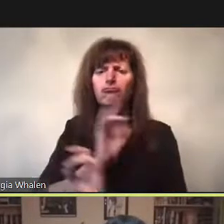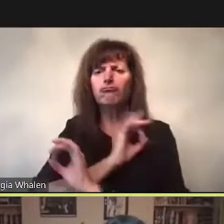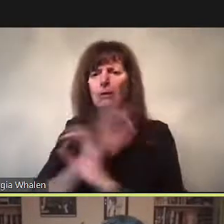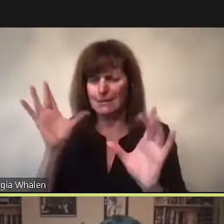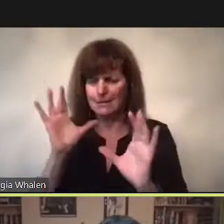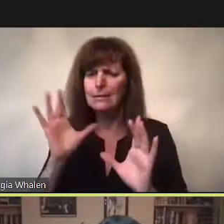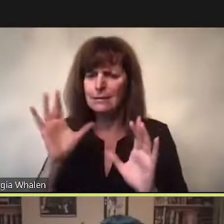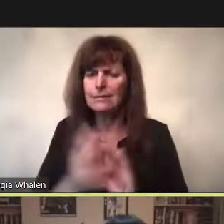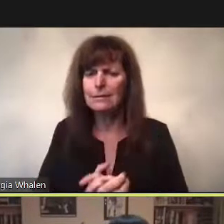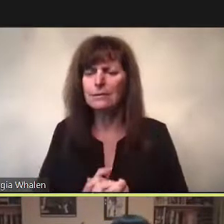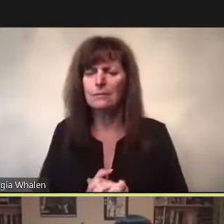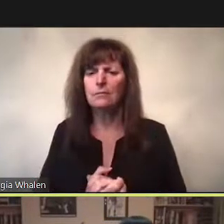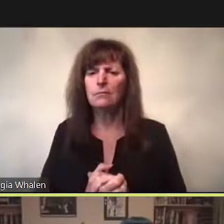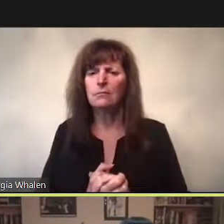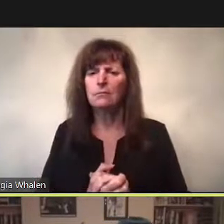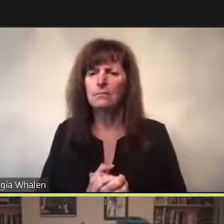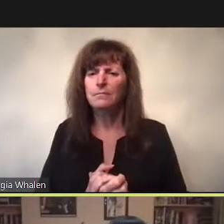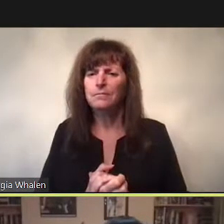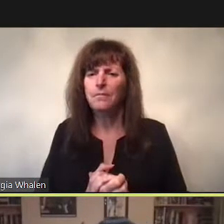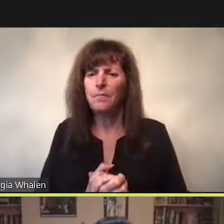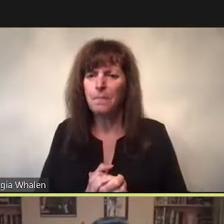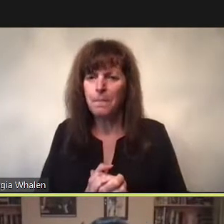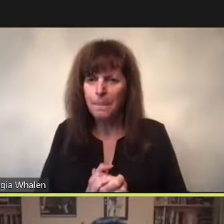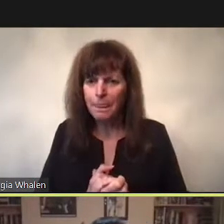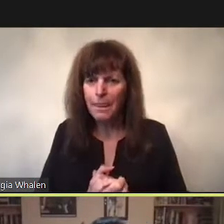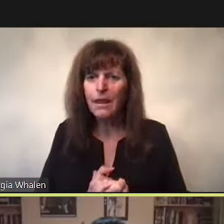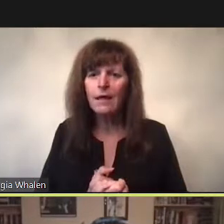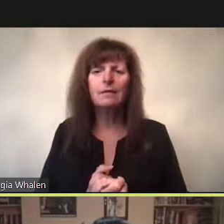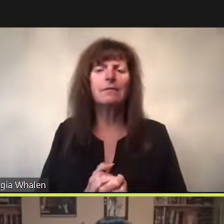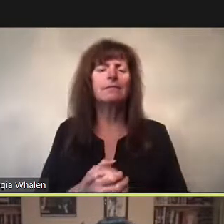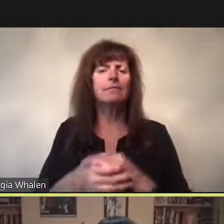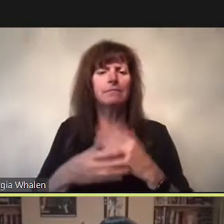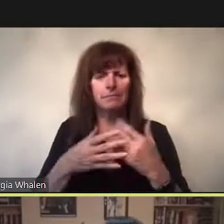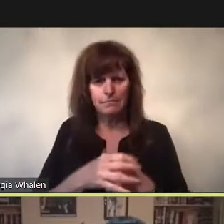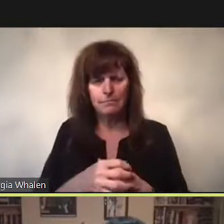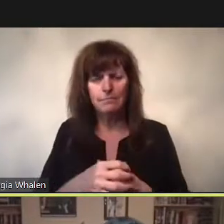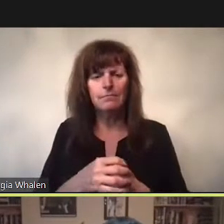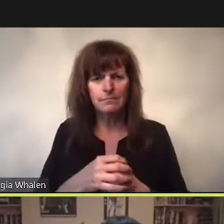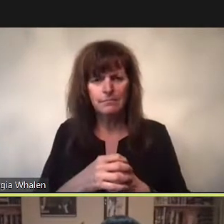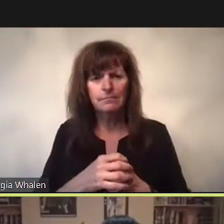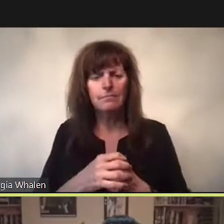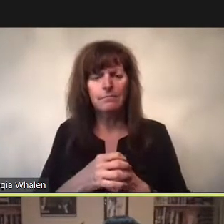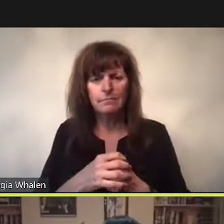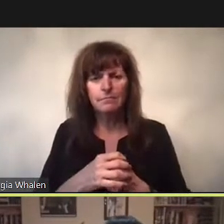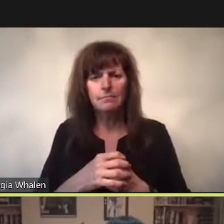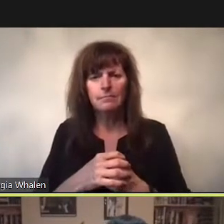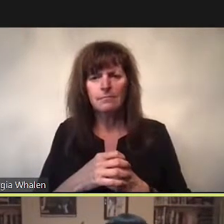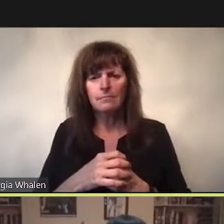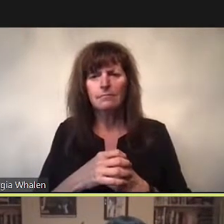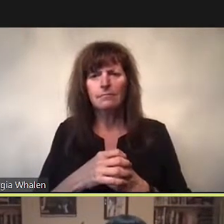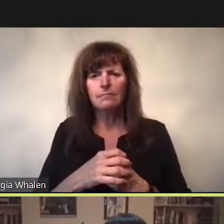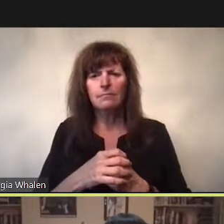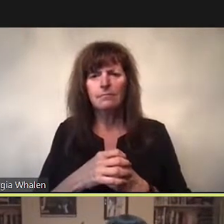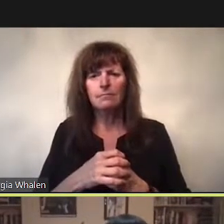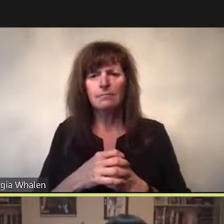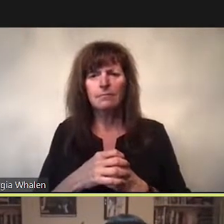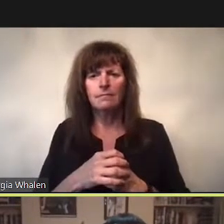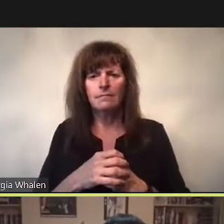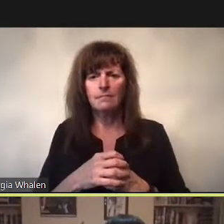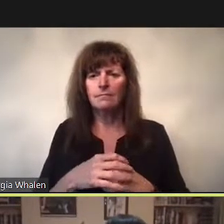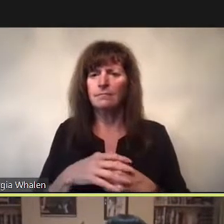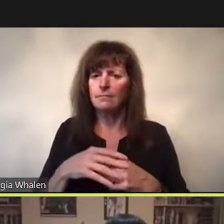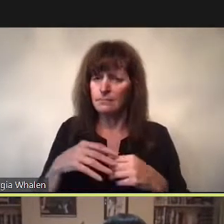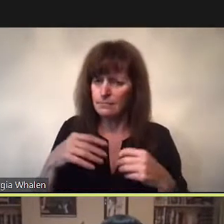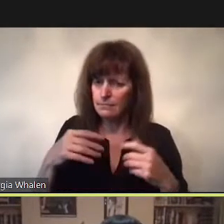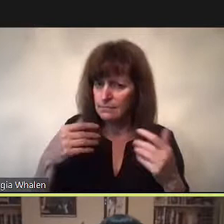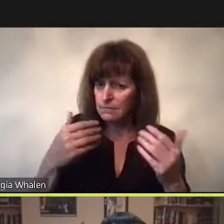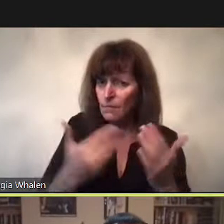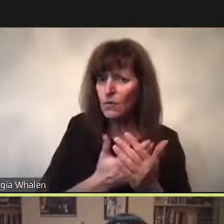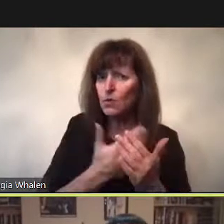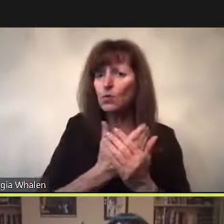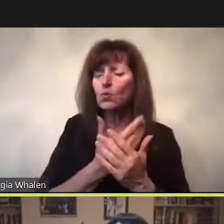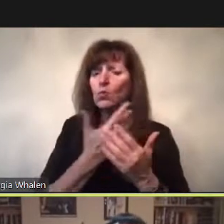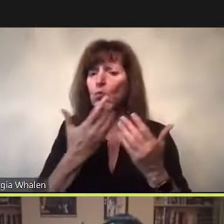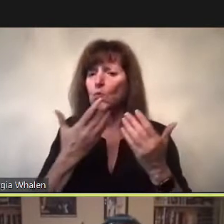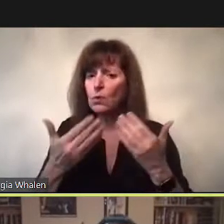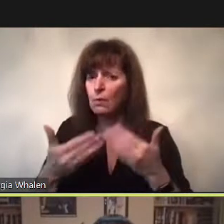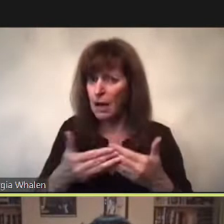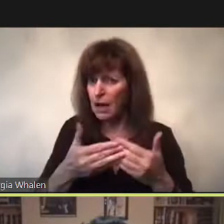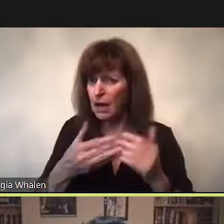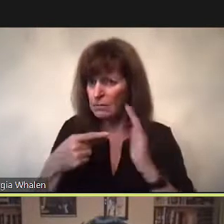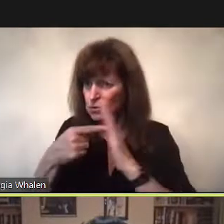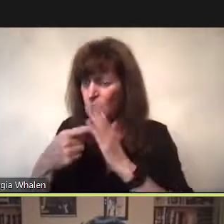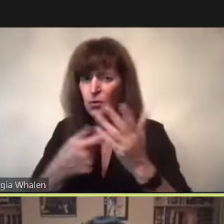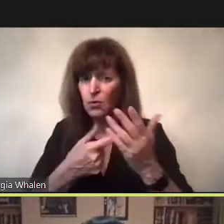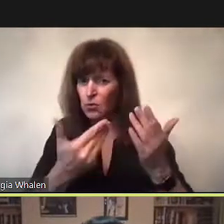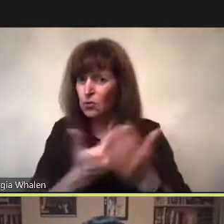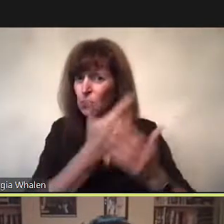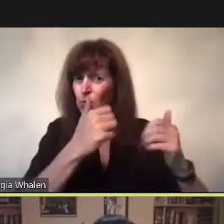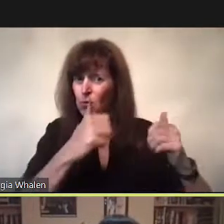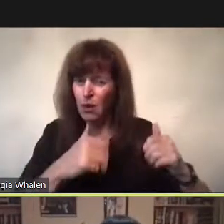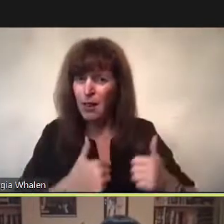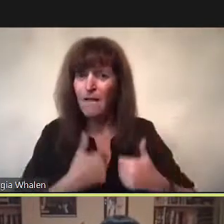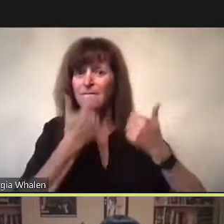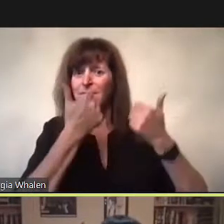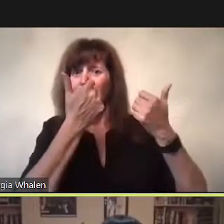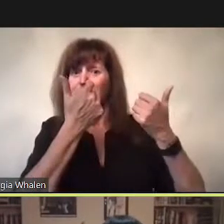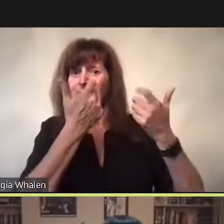The same year Jack Fritscher wrote his obituary, Leo Bersani published “Is the Rrectum a Grave?”